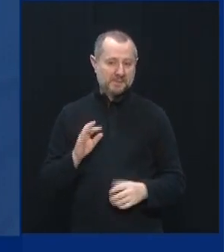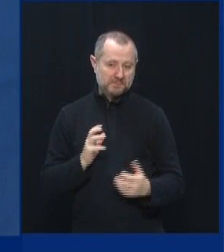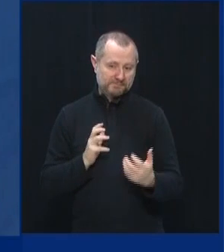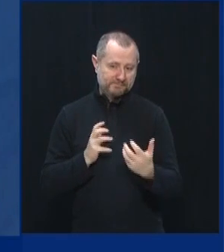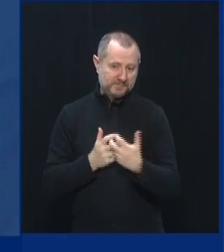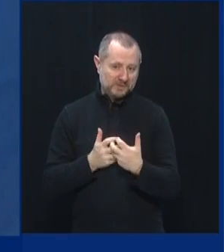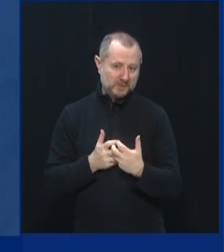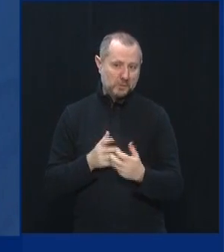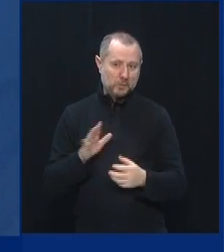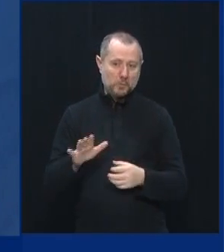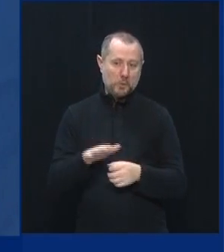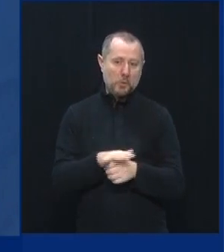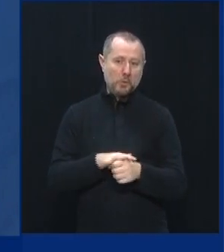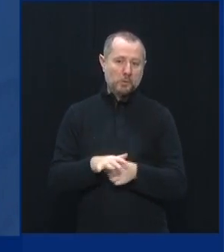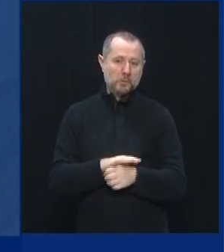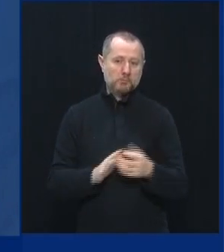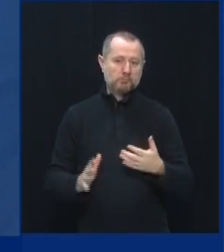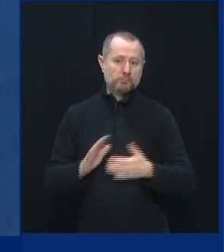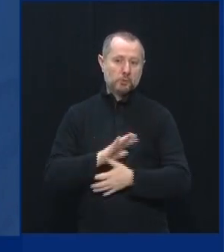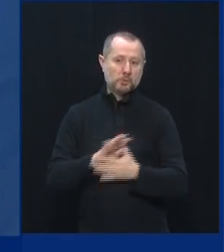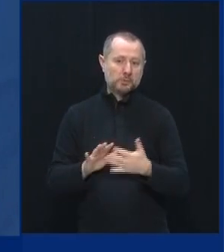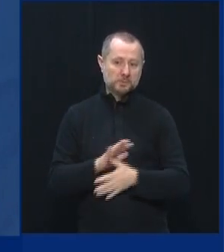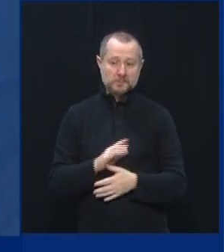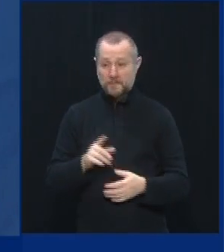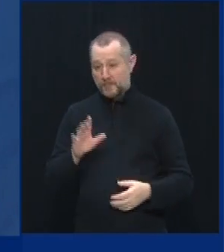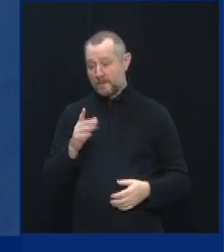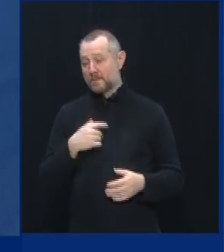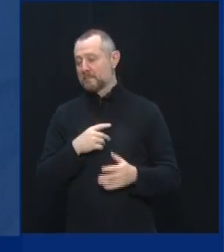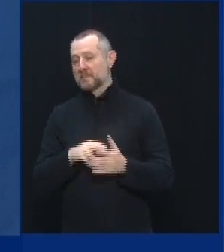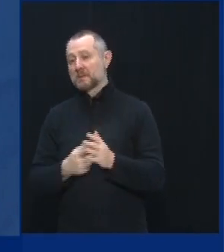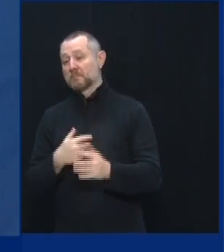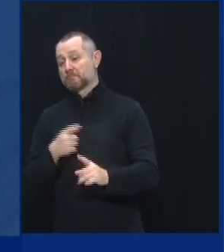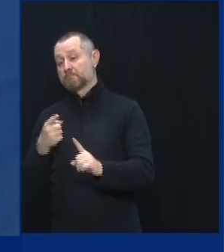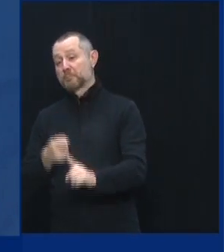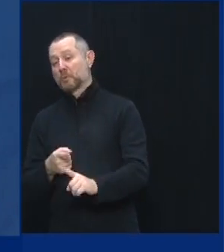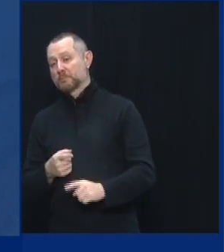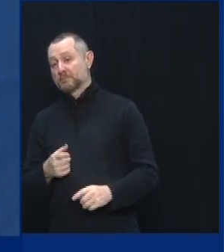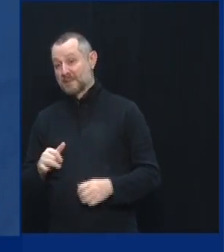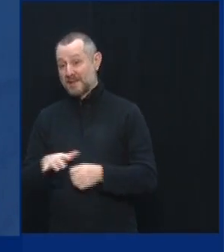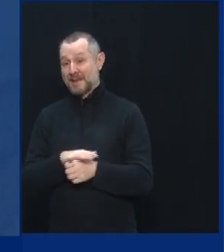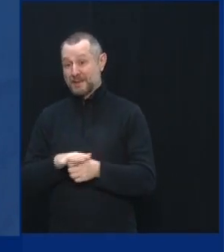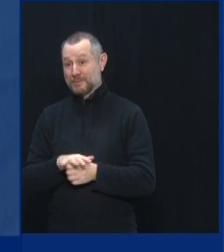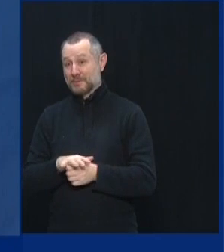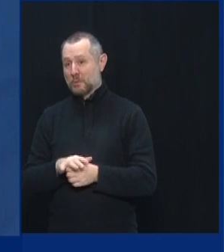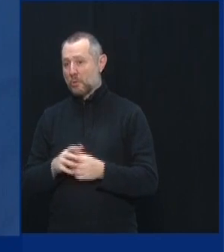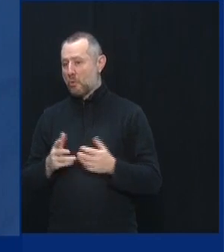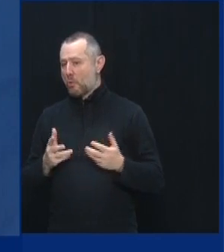RESTAURANT WORKERS, THEY CAN DO THAT IF THEY THINK IT WORKS WITHIN THEIR PRIORITIZE ATION